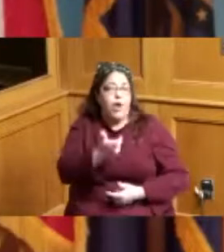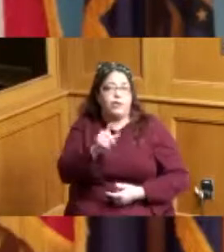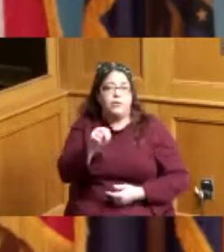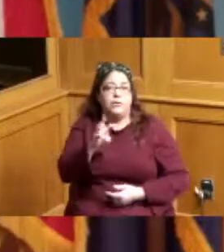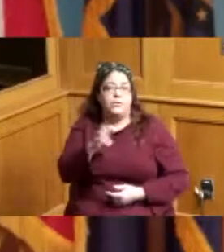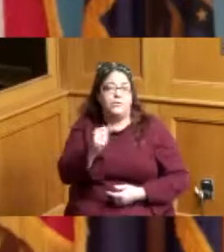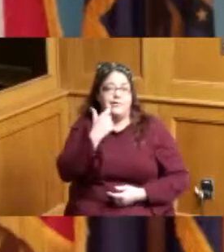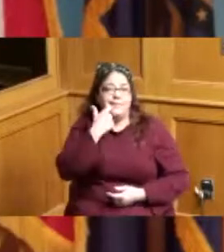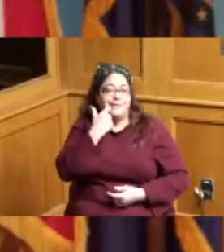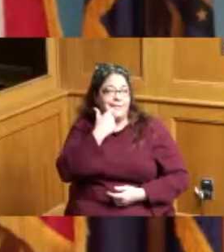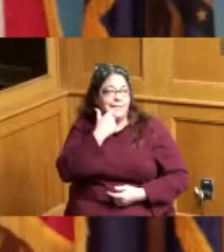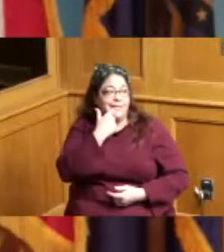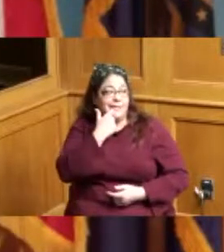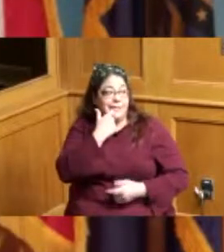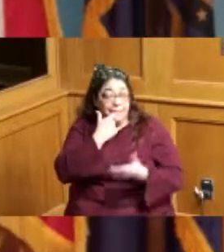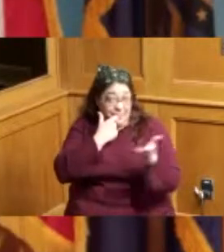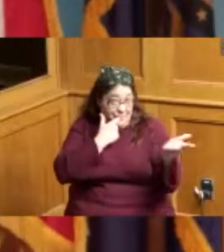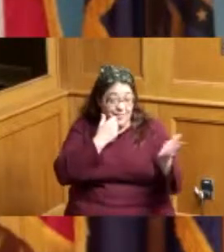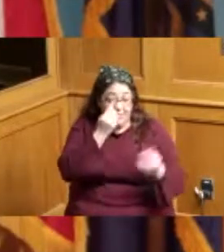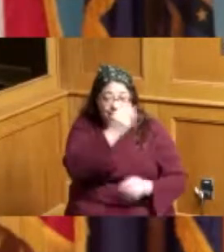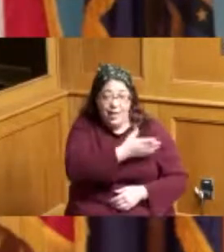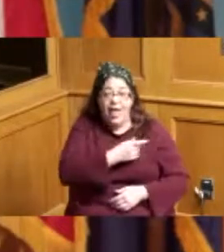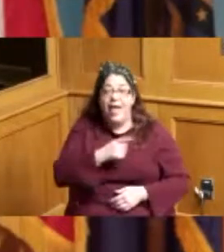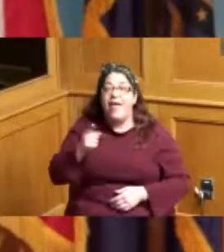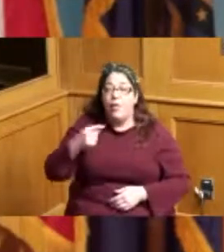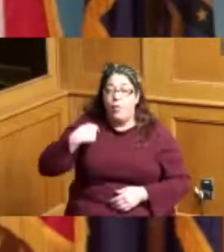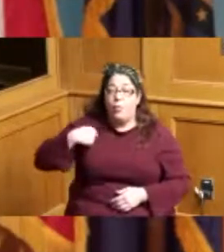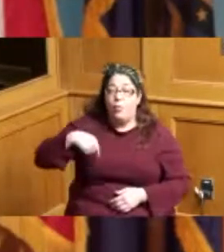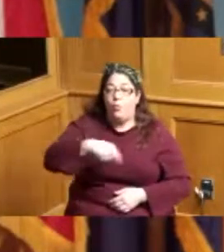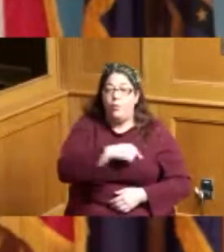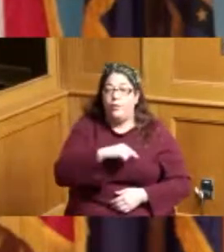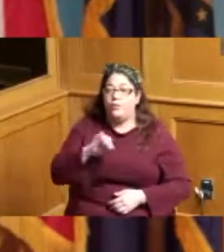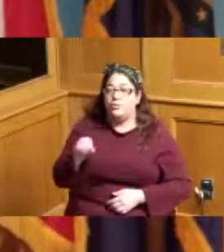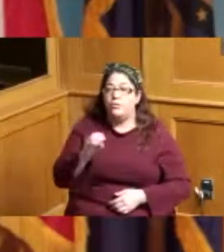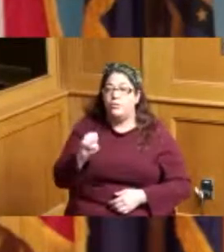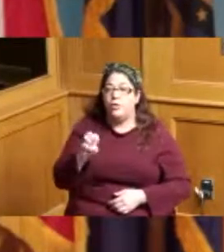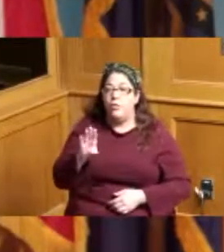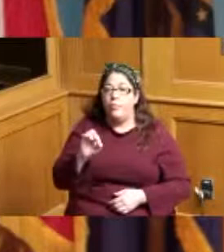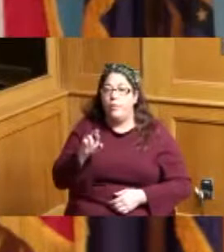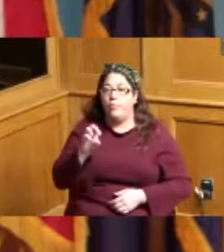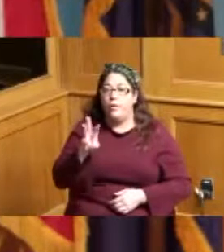Madam President Commissioner drew house they're comparing Joe Burrow who's from Athens Ohio